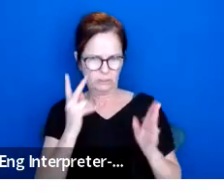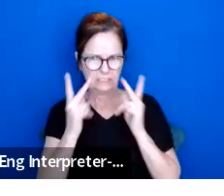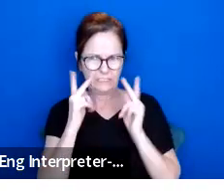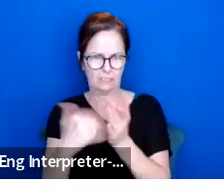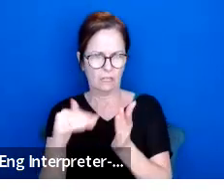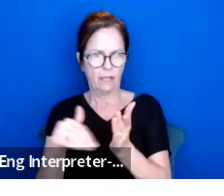Issues that have not been raised formally and documented during the performance review may not be used.